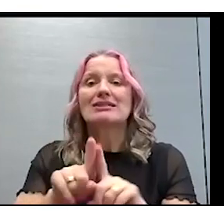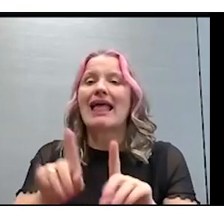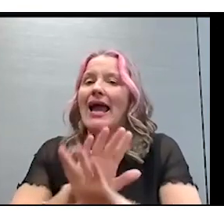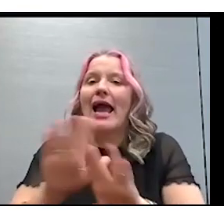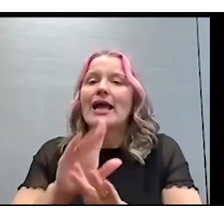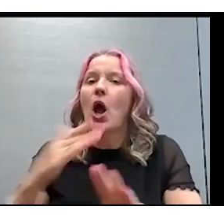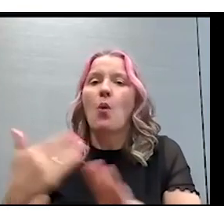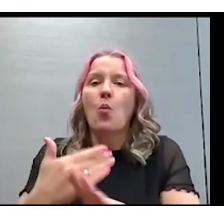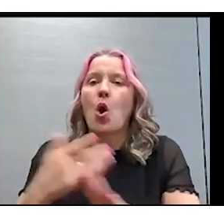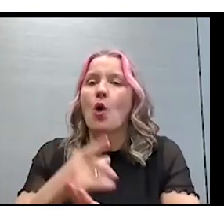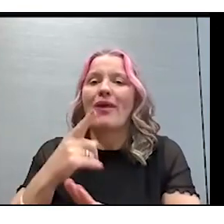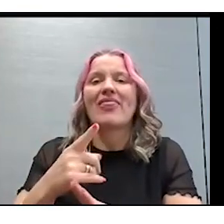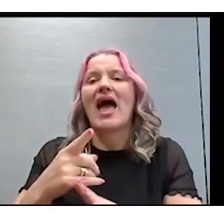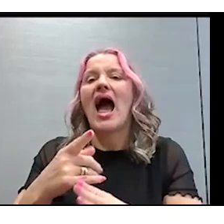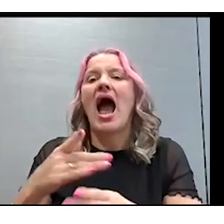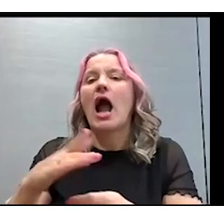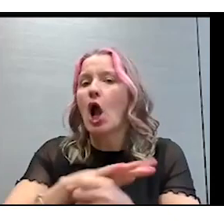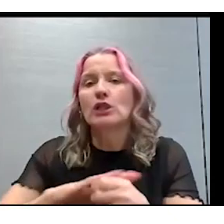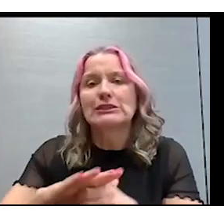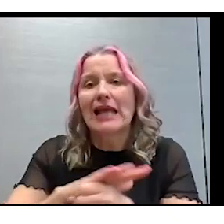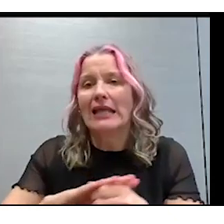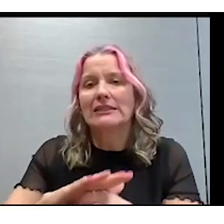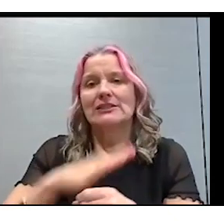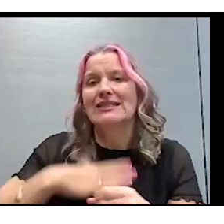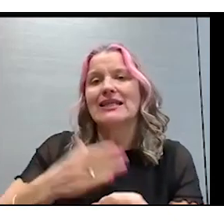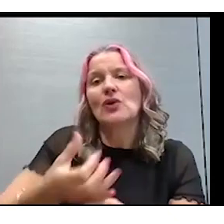Try asking me another question. So basically we're saying if the